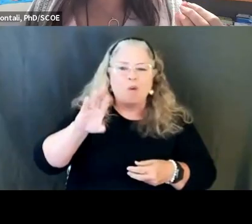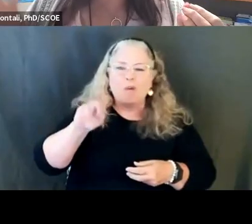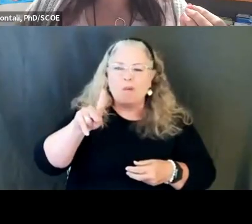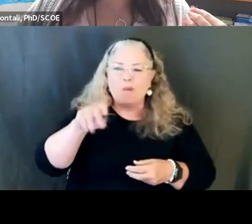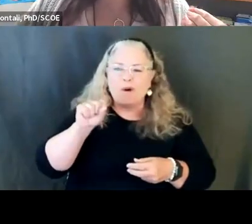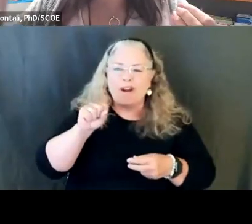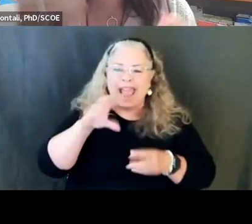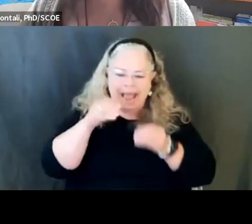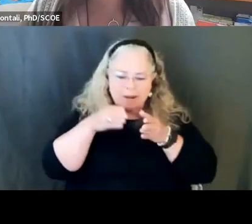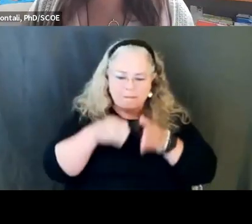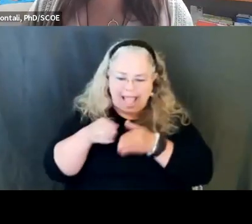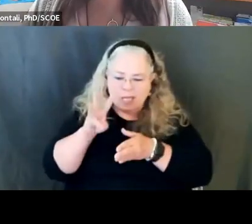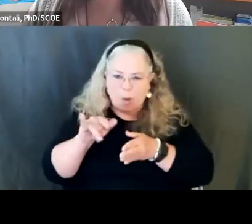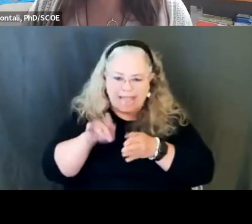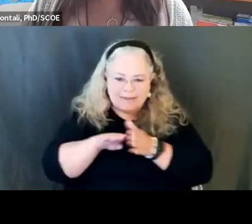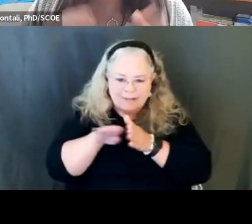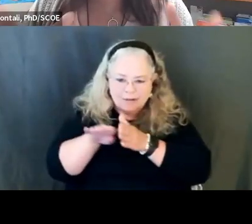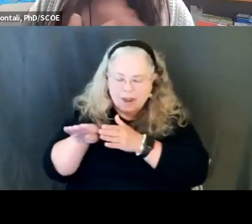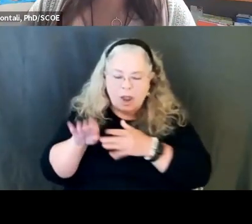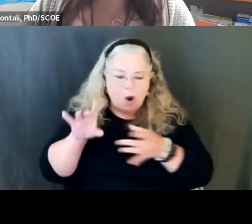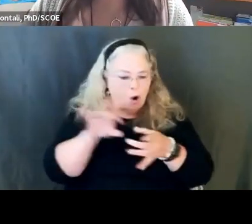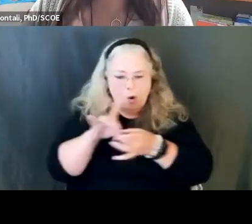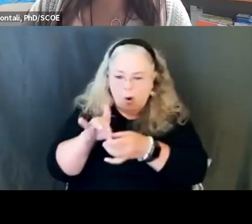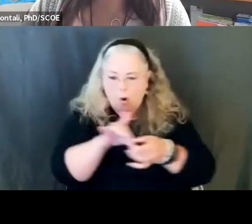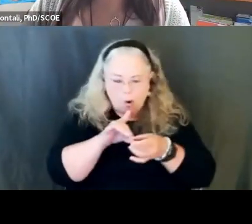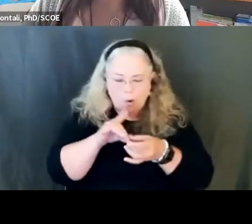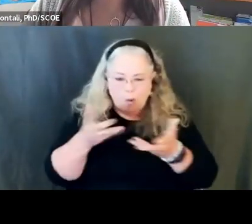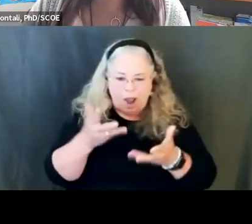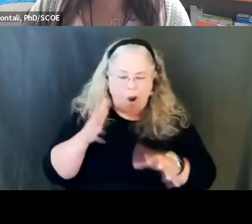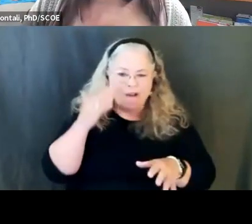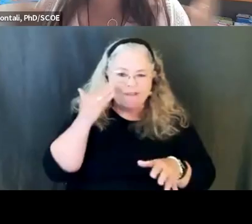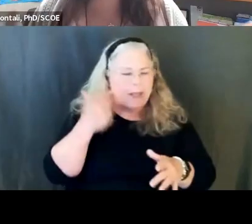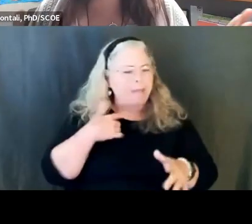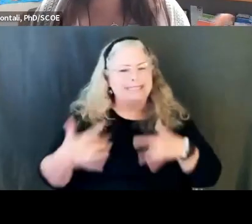information hooking on to what's familiar. I'm so excited about the topic but we have so many